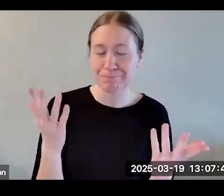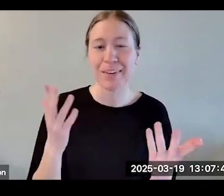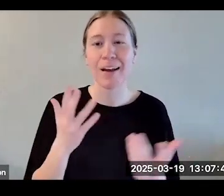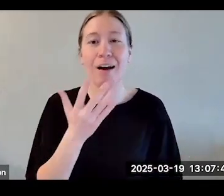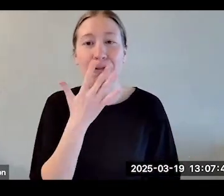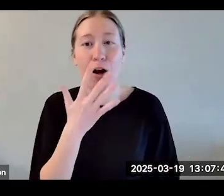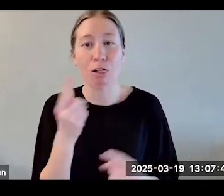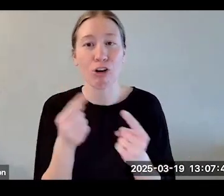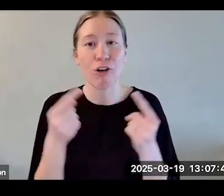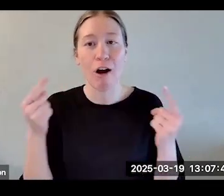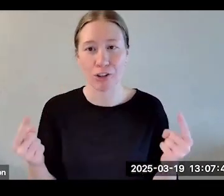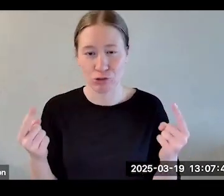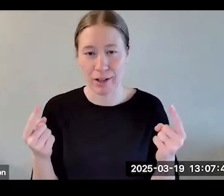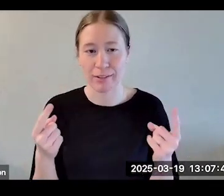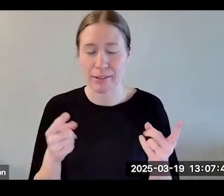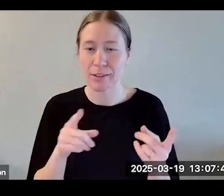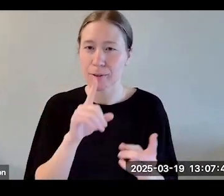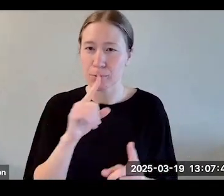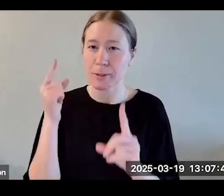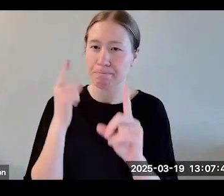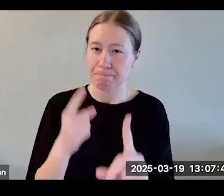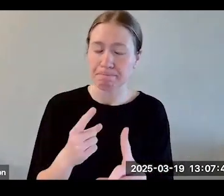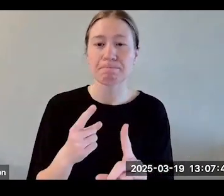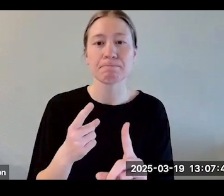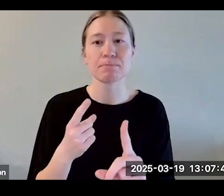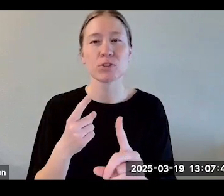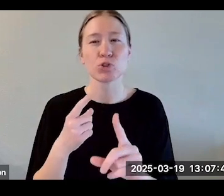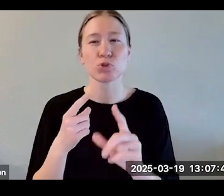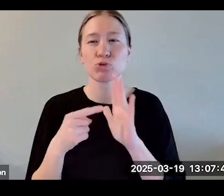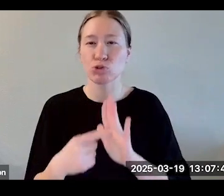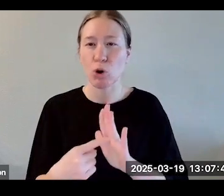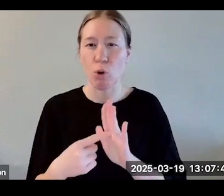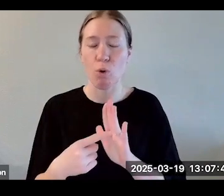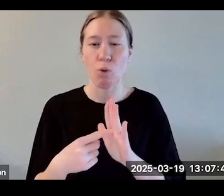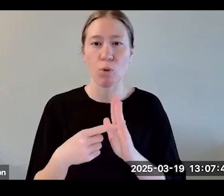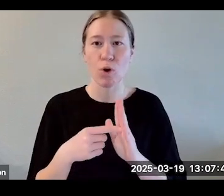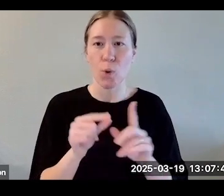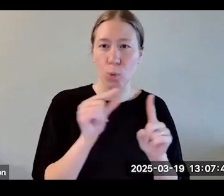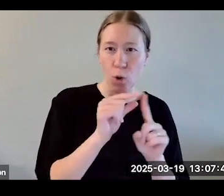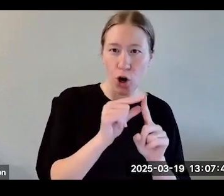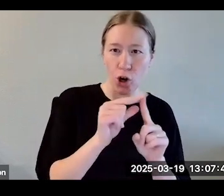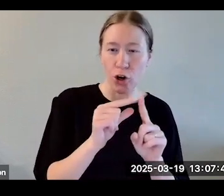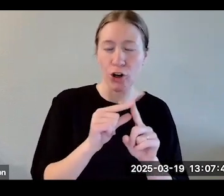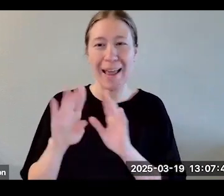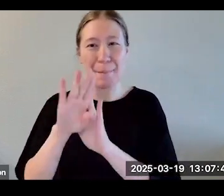Really, color contrast is the idea of having strong contrast between your text and background colors.